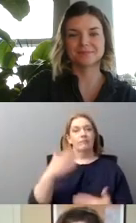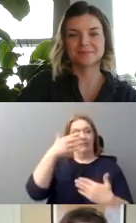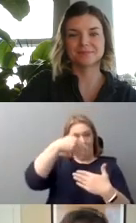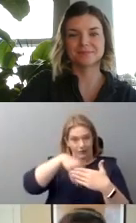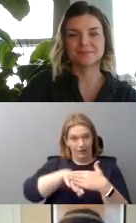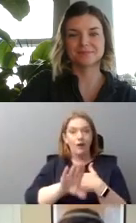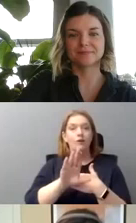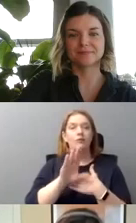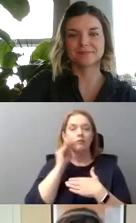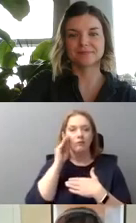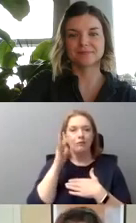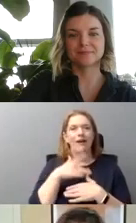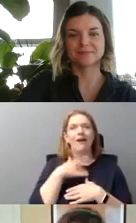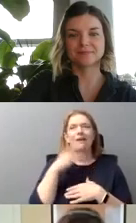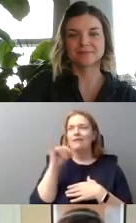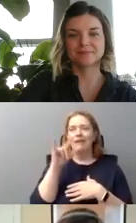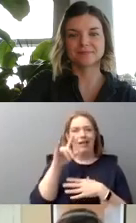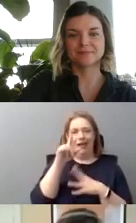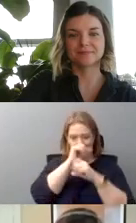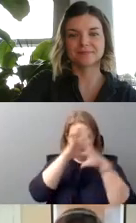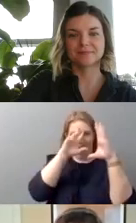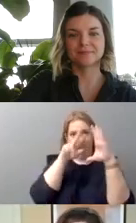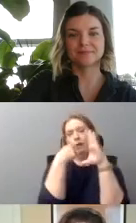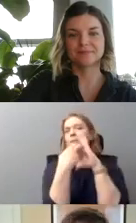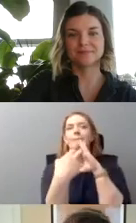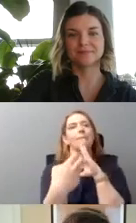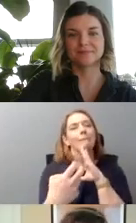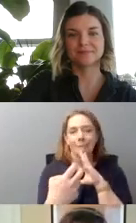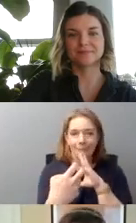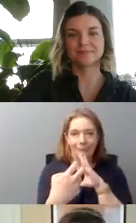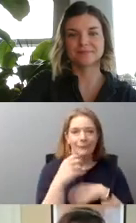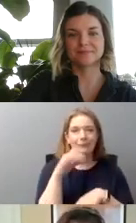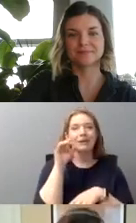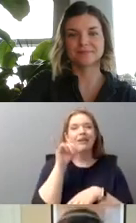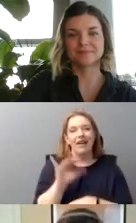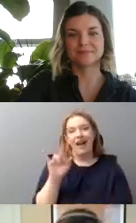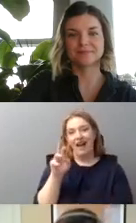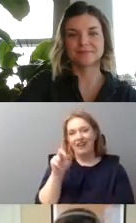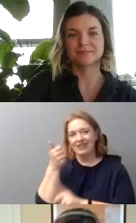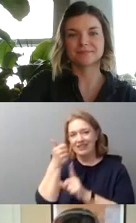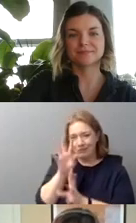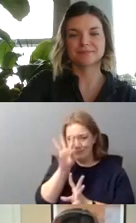through the looking glass and into another world. One of Ireland's making and imagination. You will